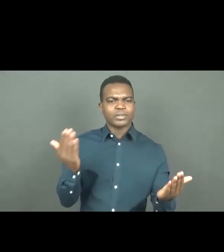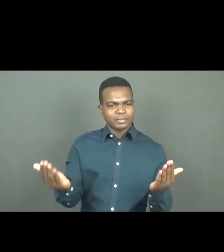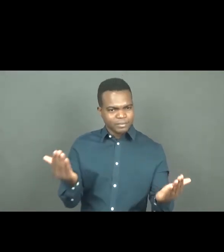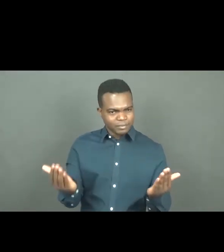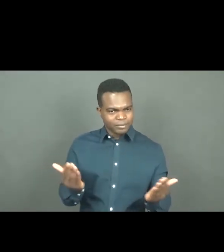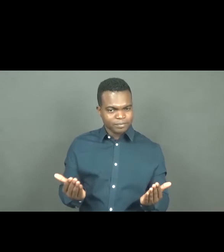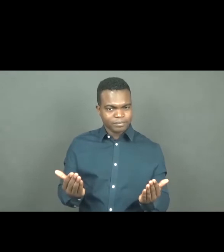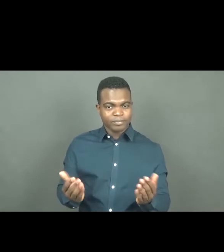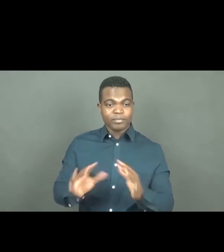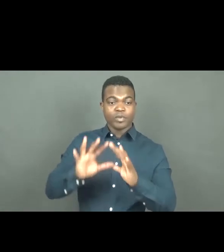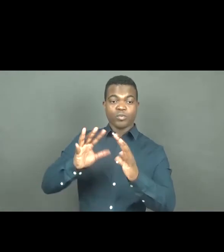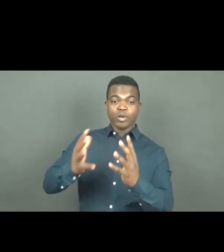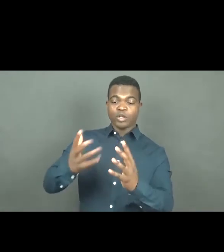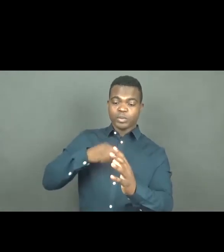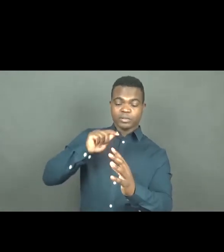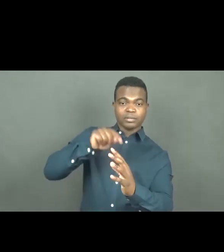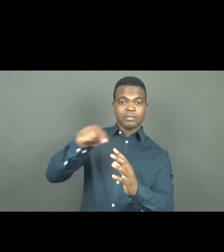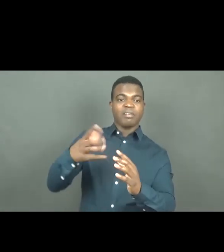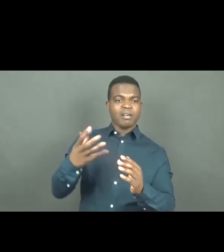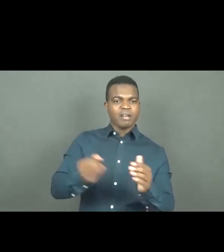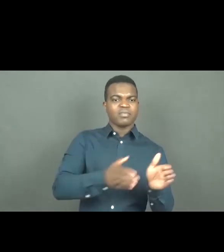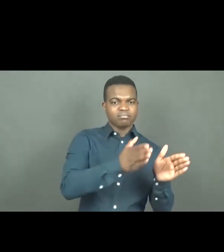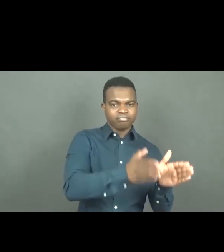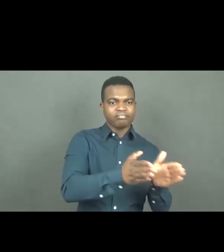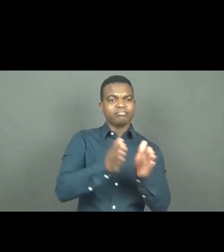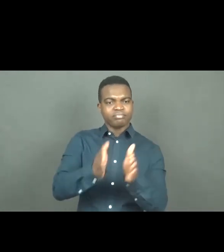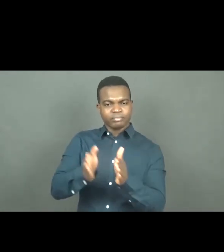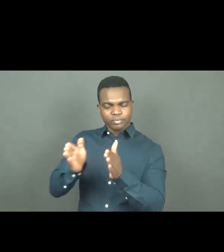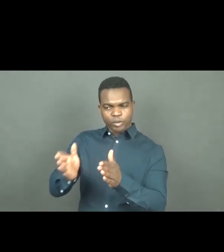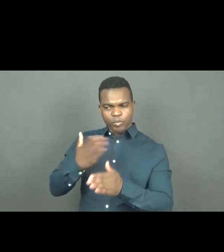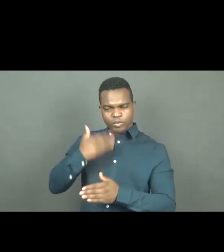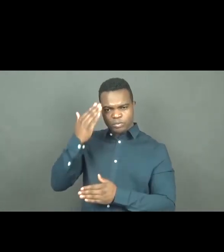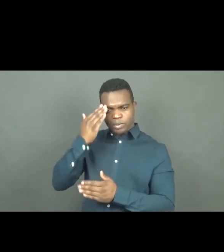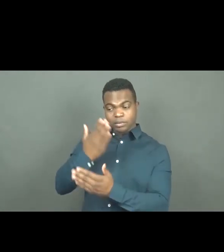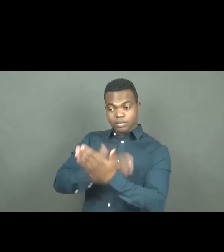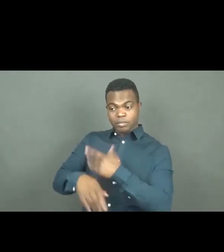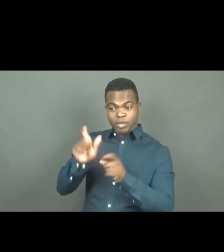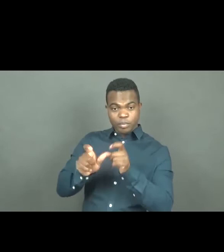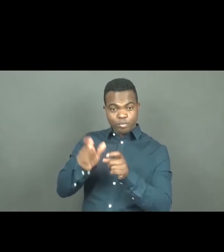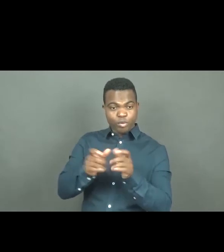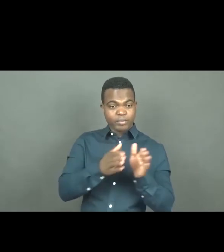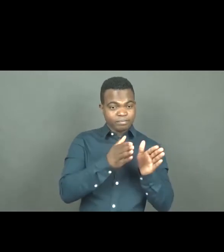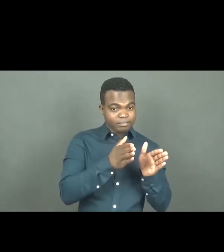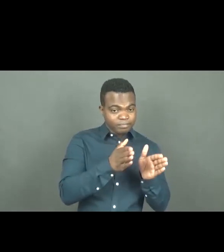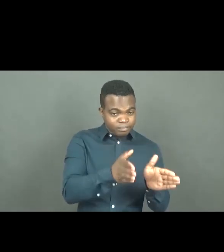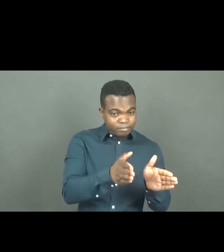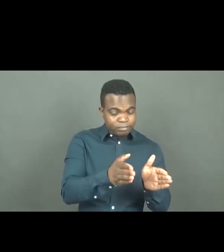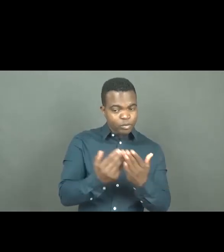or not able to find work. Have access to clean water and you know have access to services.